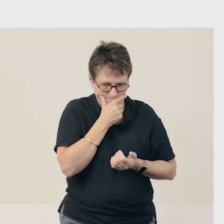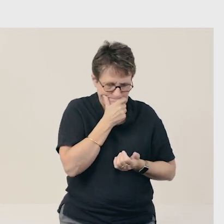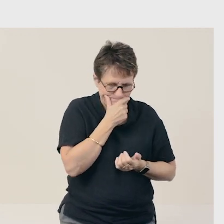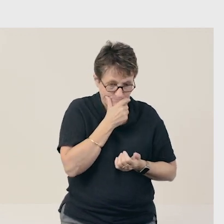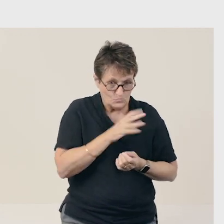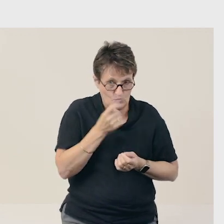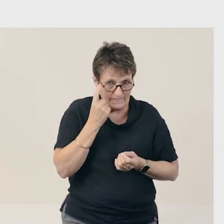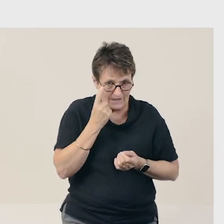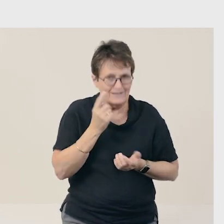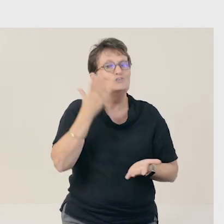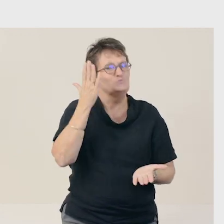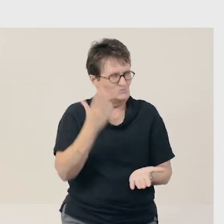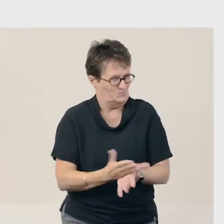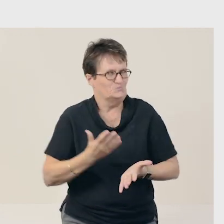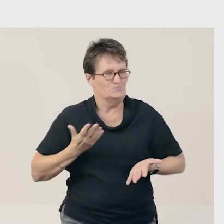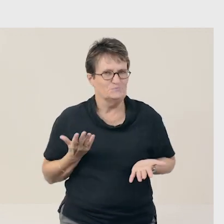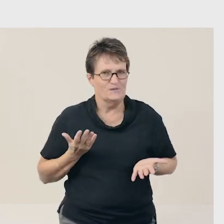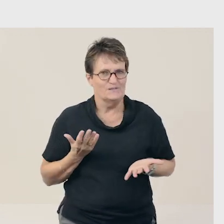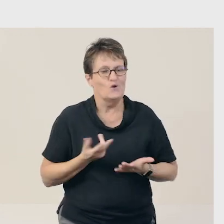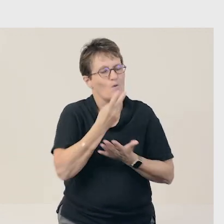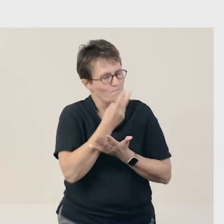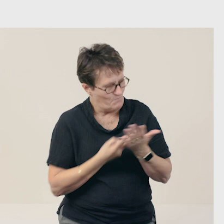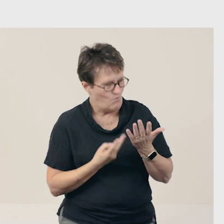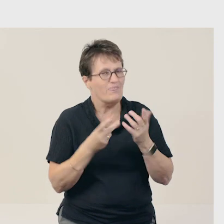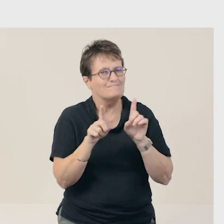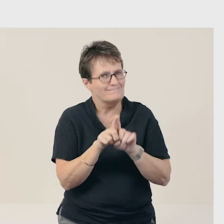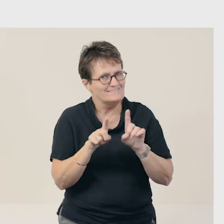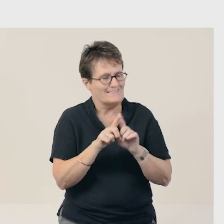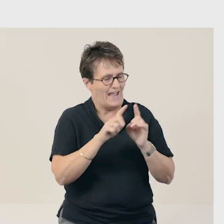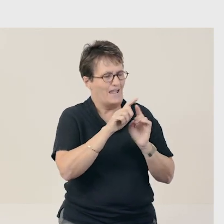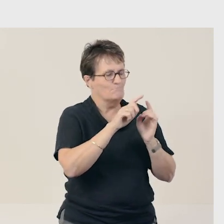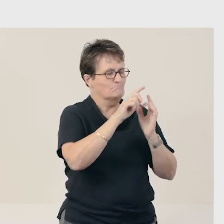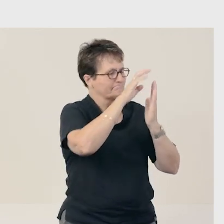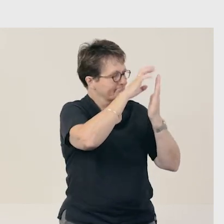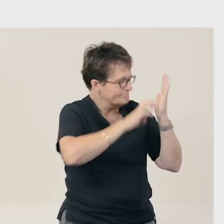This statement is true. Both have a narrative structure.